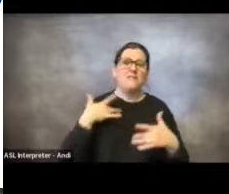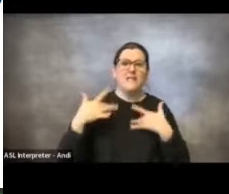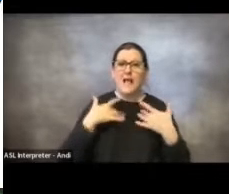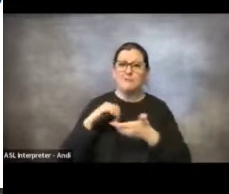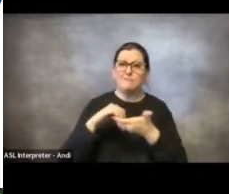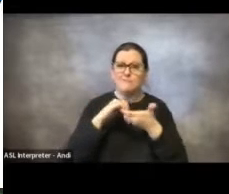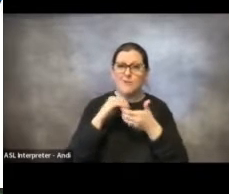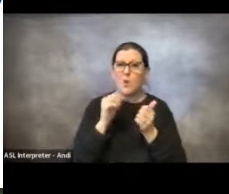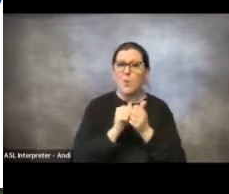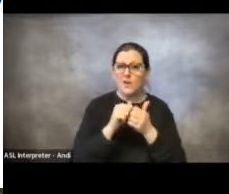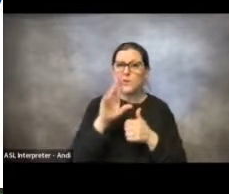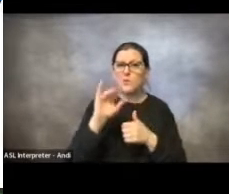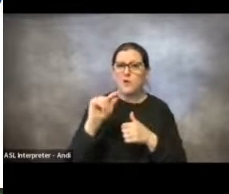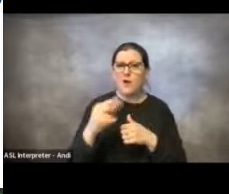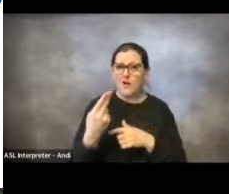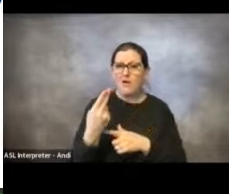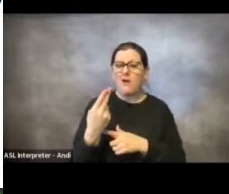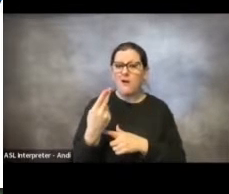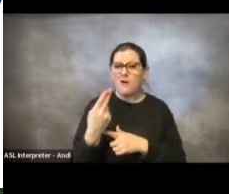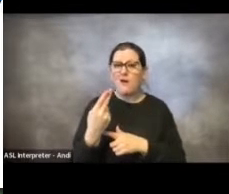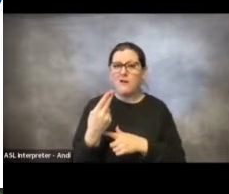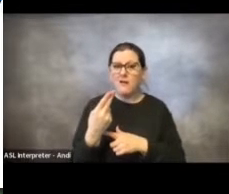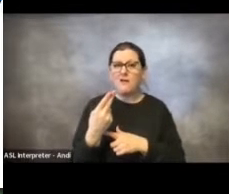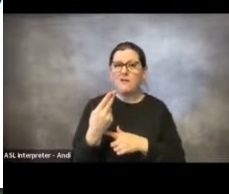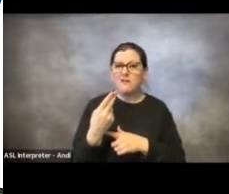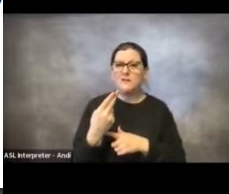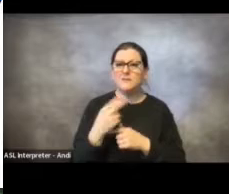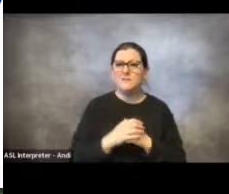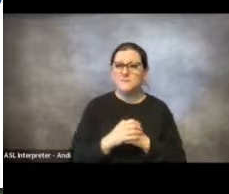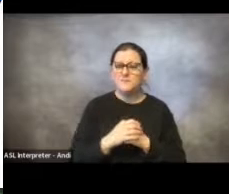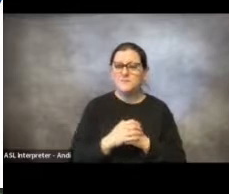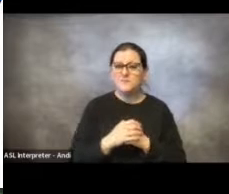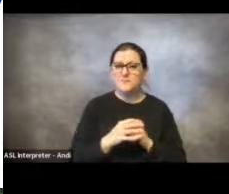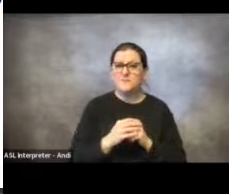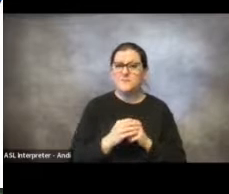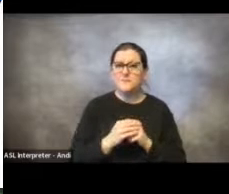grant. And to hear from Traci on this. I just really want to